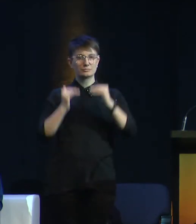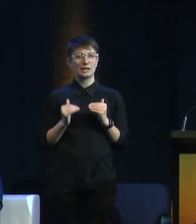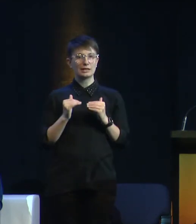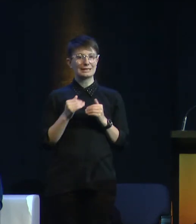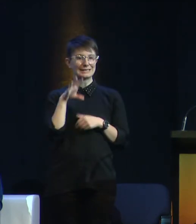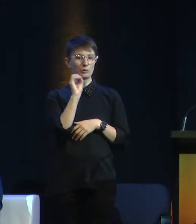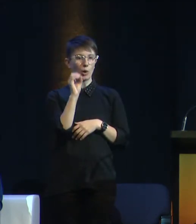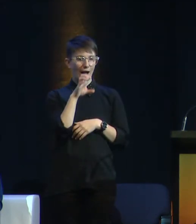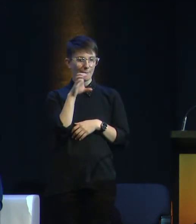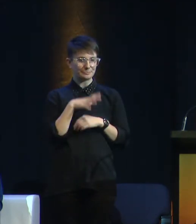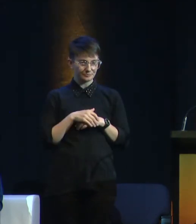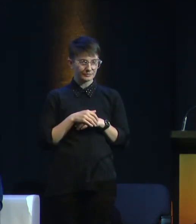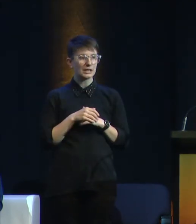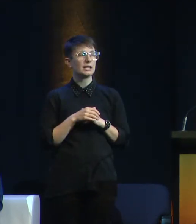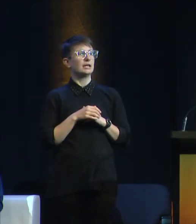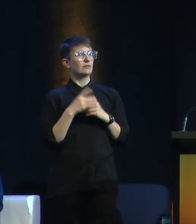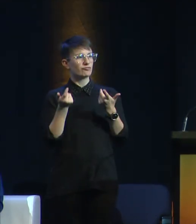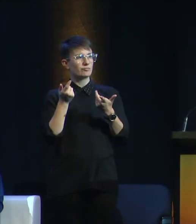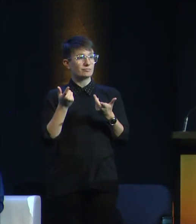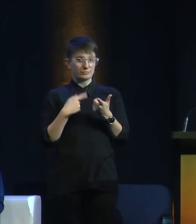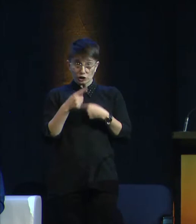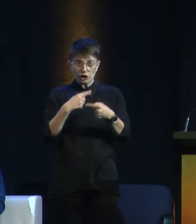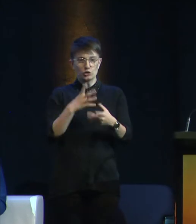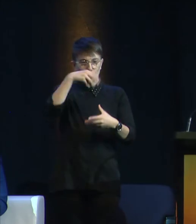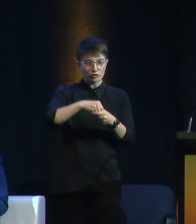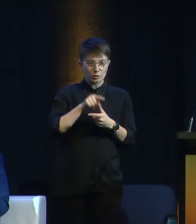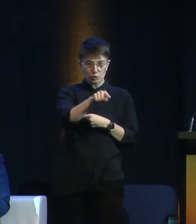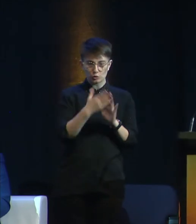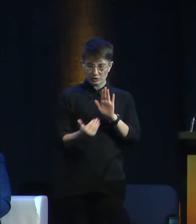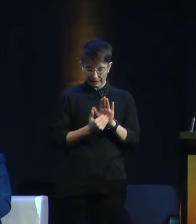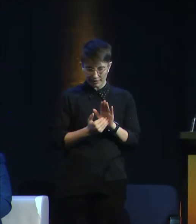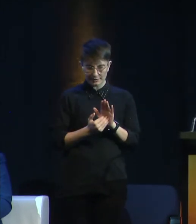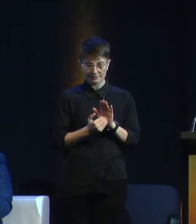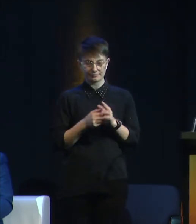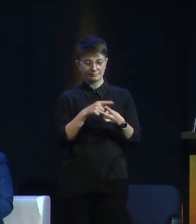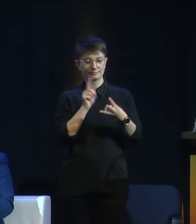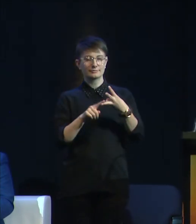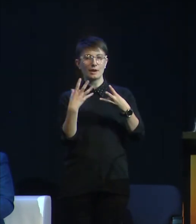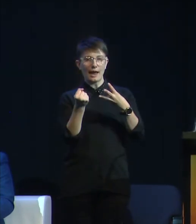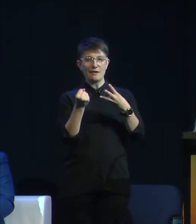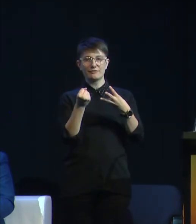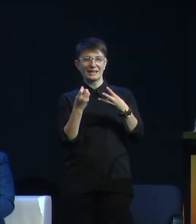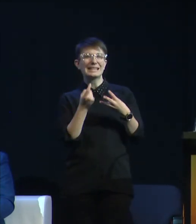contributor to New Zealand, having seamless pathways between education and employment